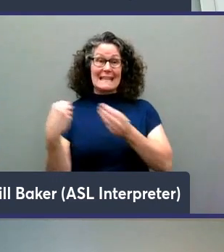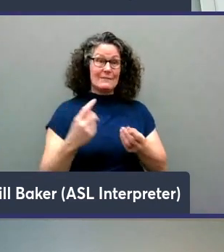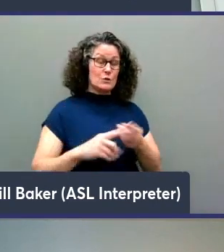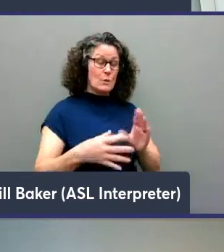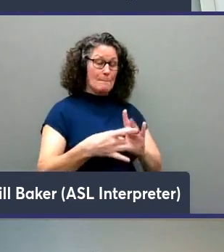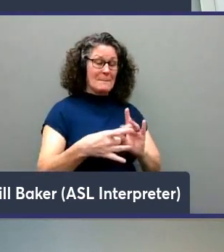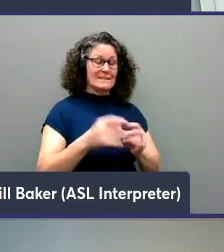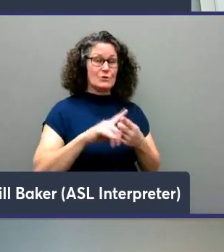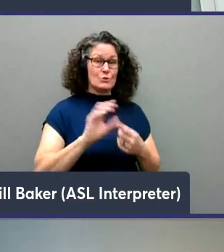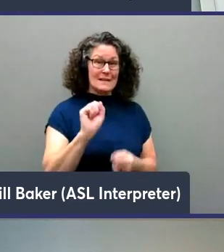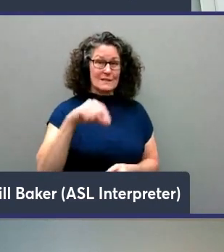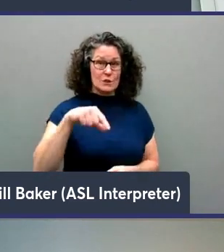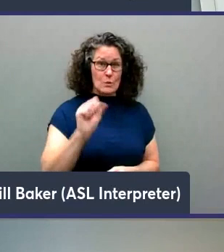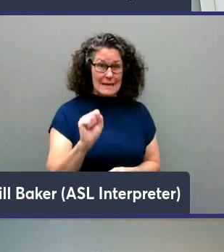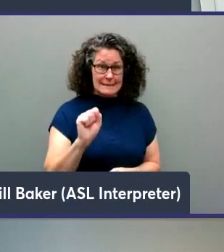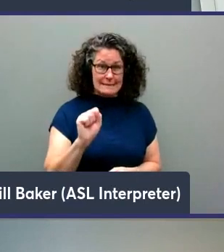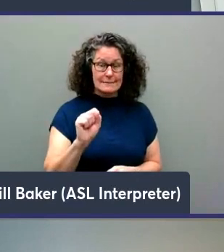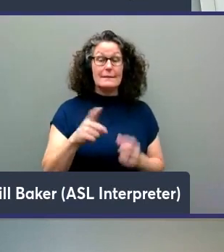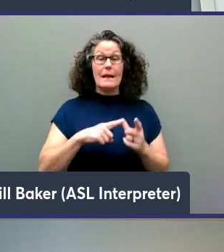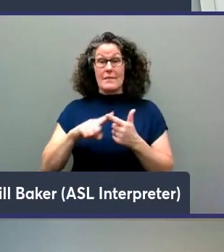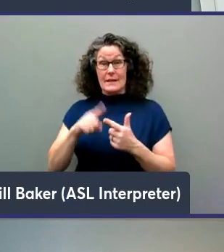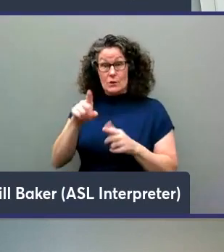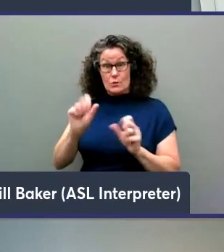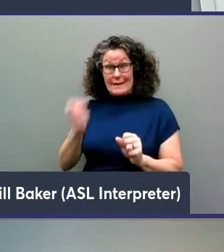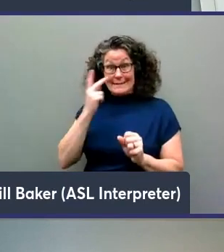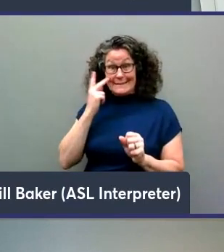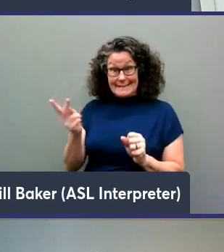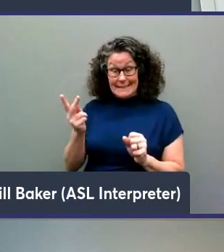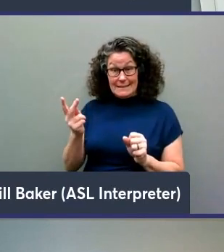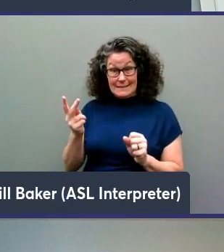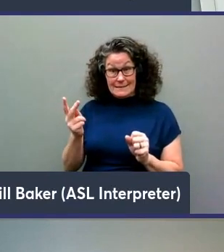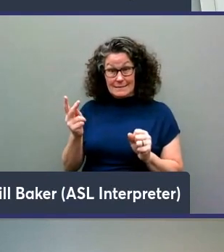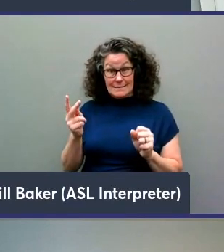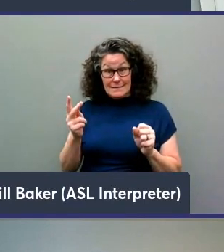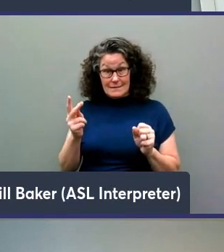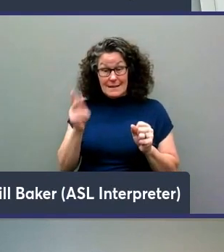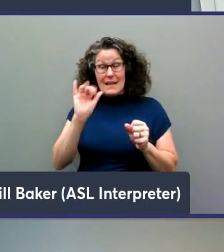And then you can see here that this is the broken circuit.